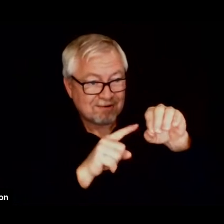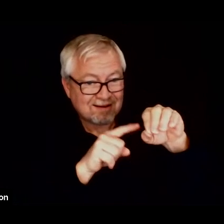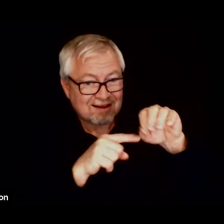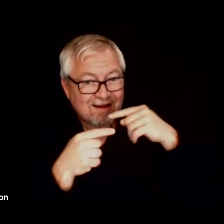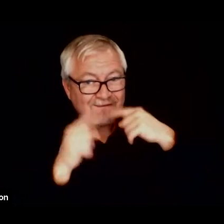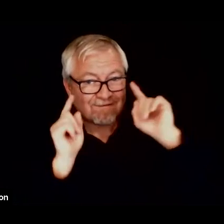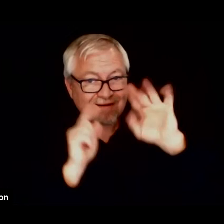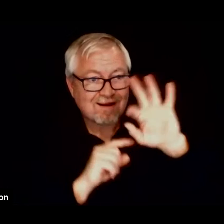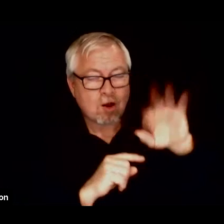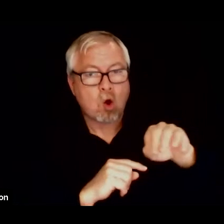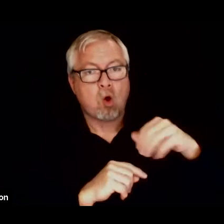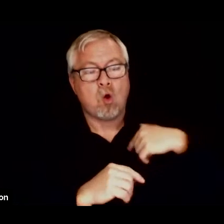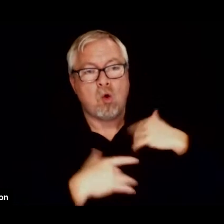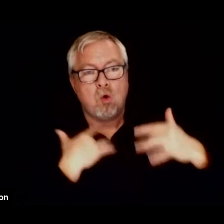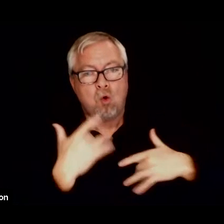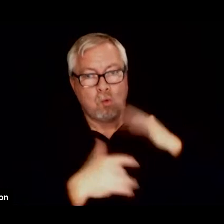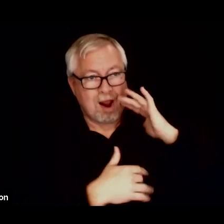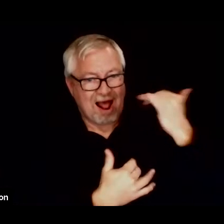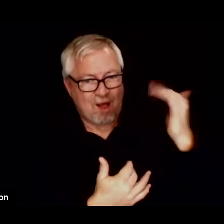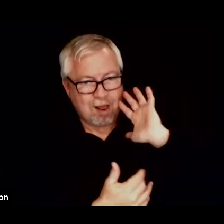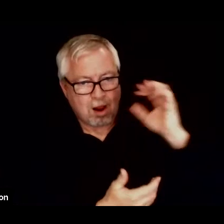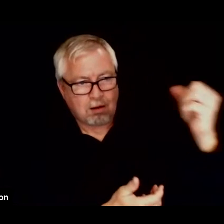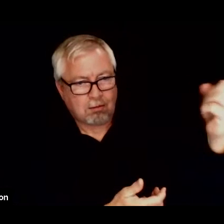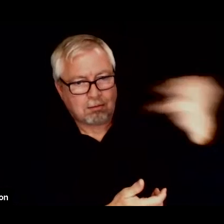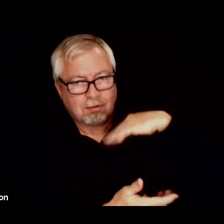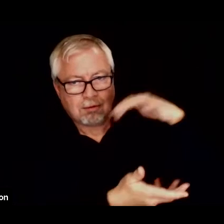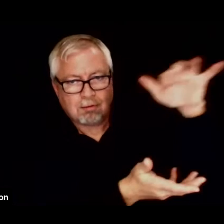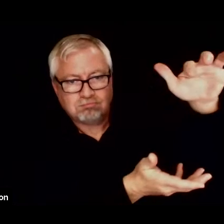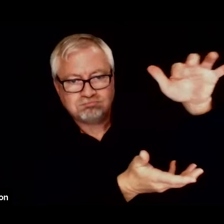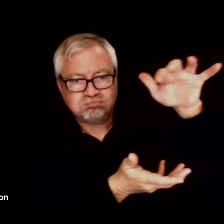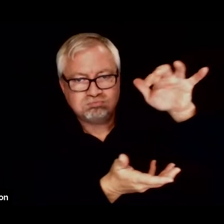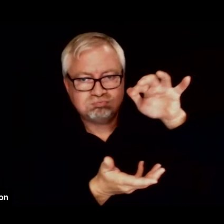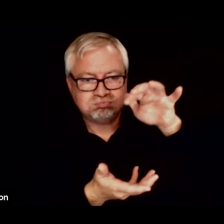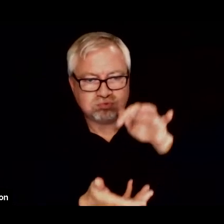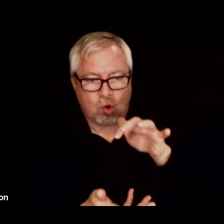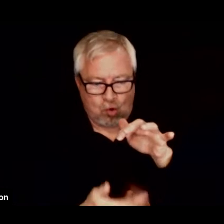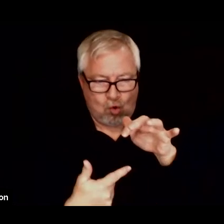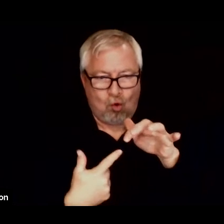and we are all very eager to get to the other side of this pandemic with our friends